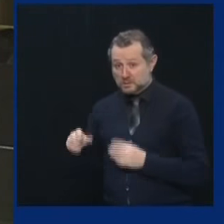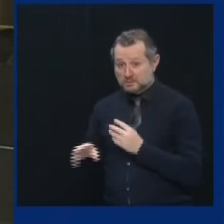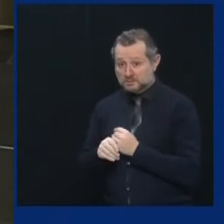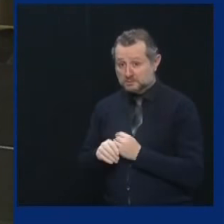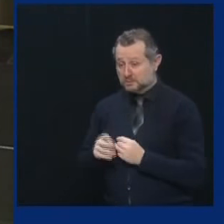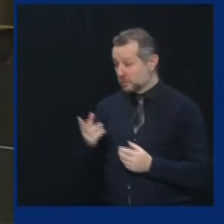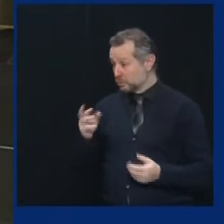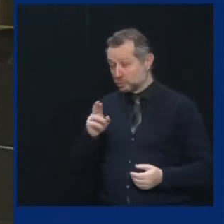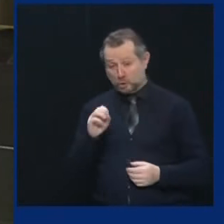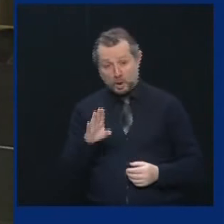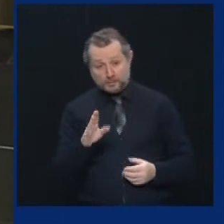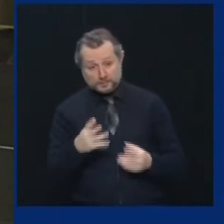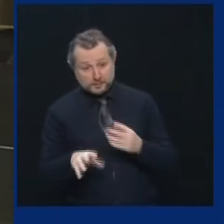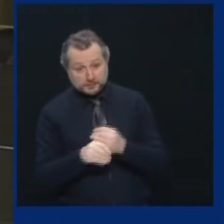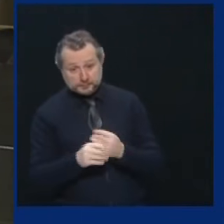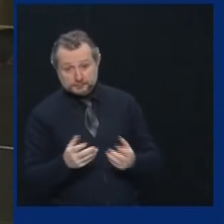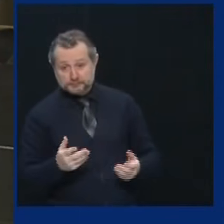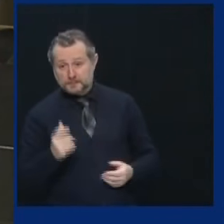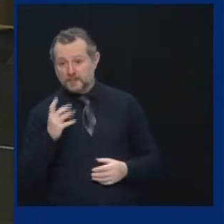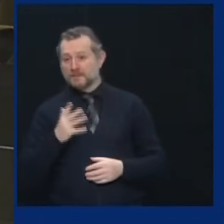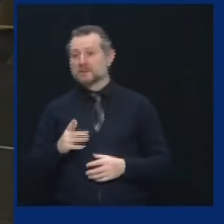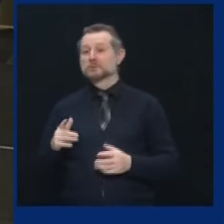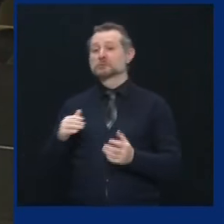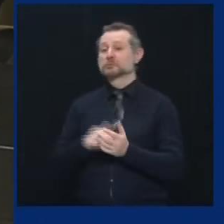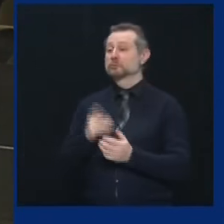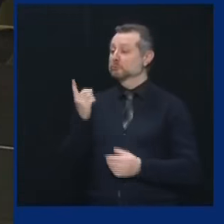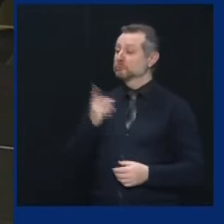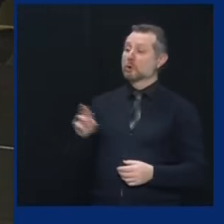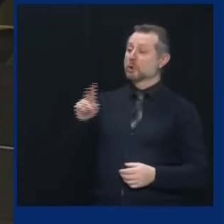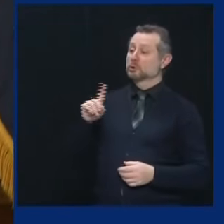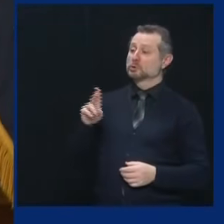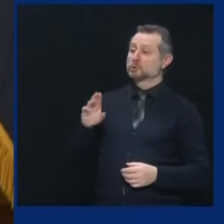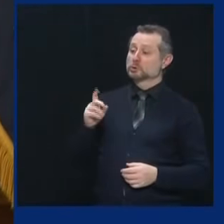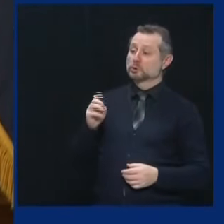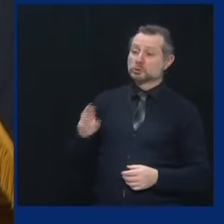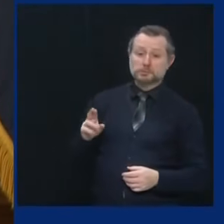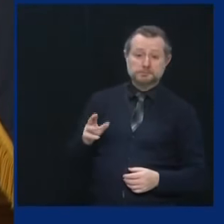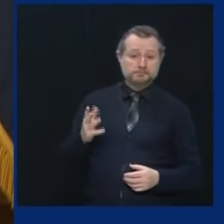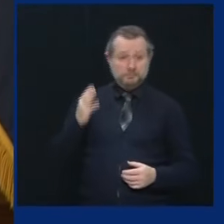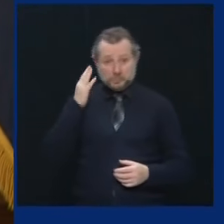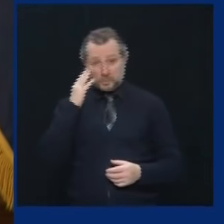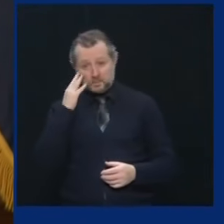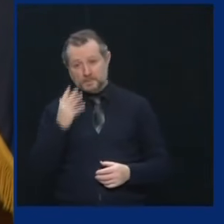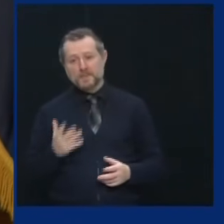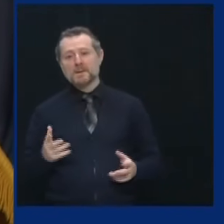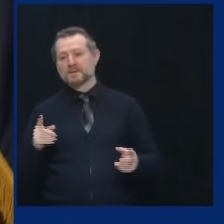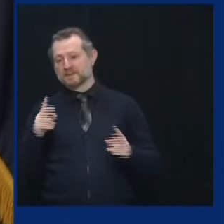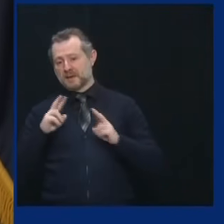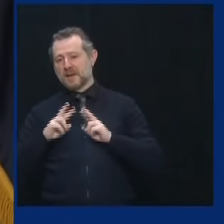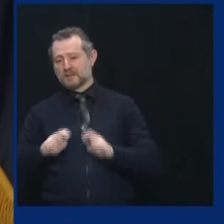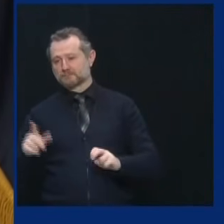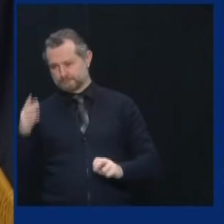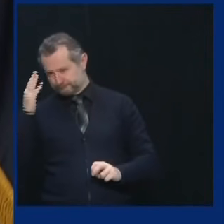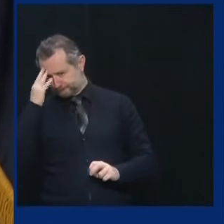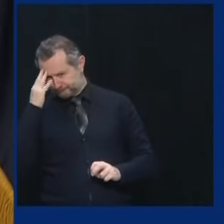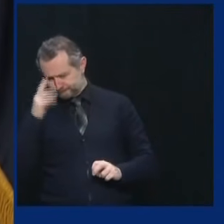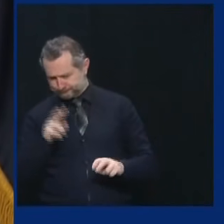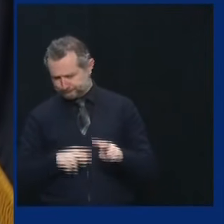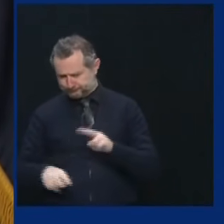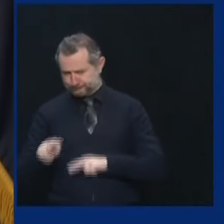I TALKED TO ALL OF THEM. THEY DON'T KNOW.